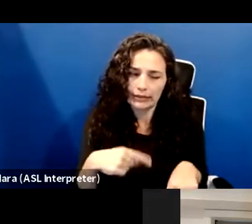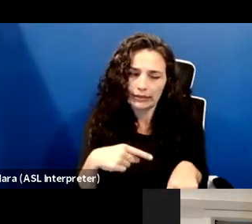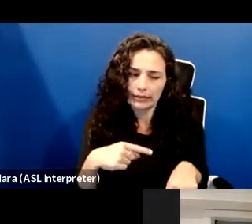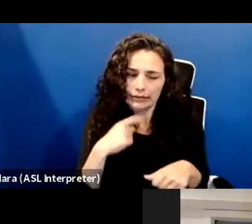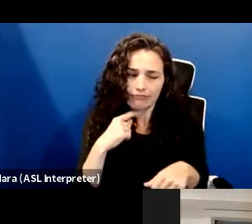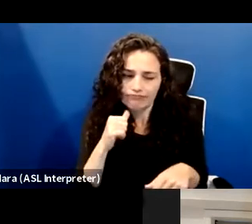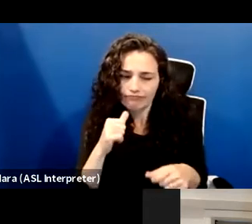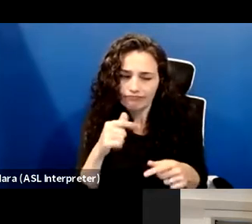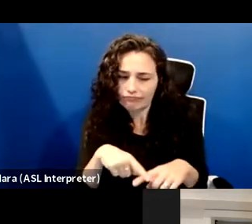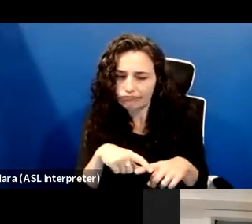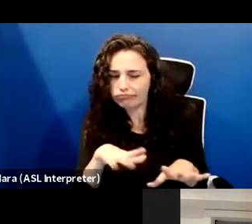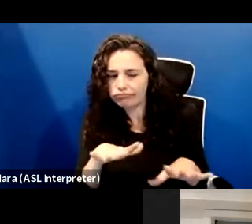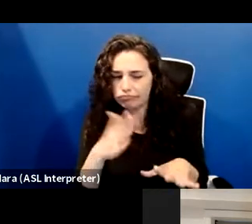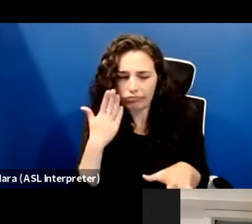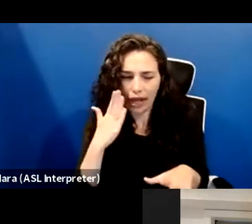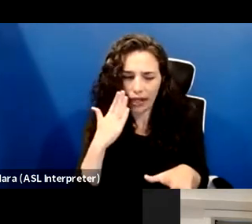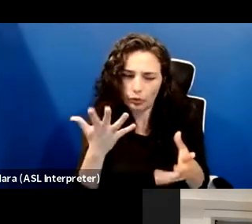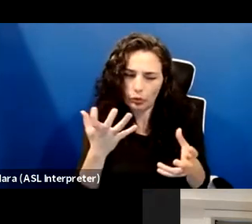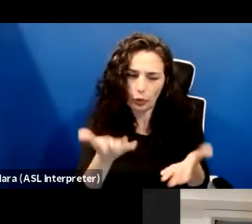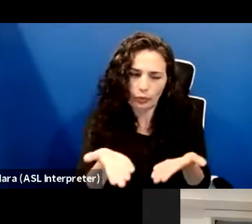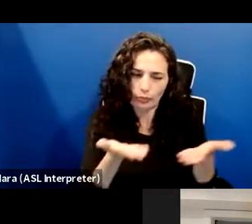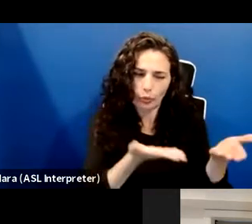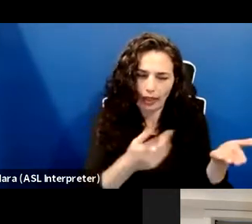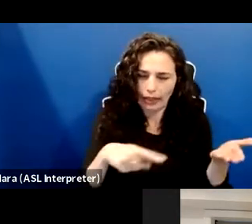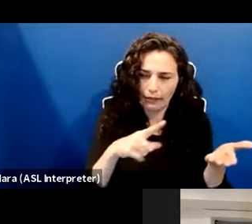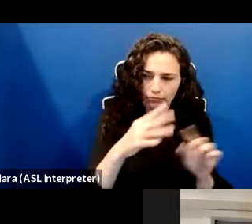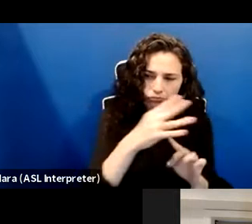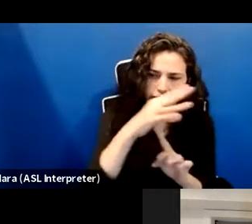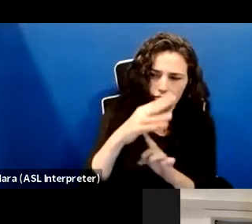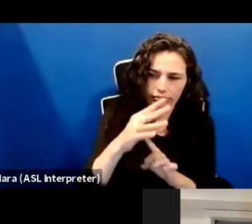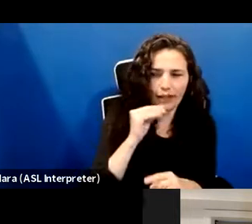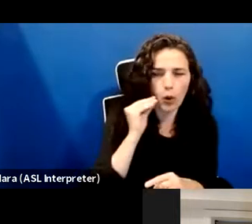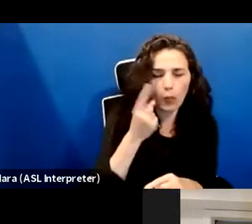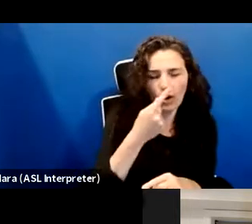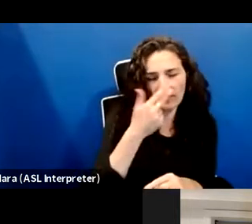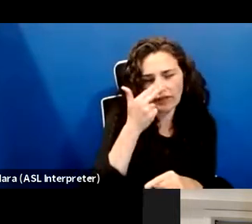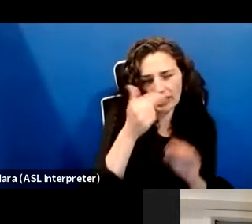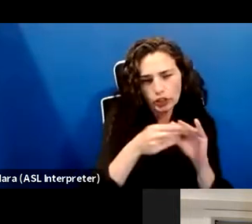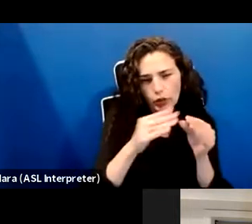I mean, one of the funny stories that we had is we live up in Westchester County